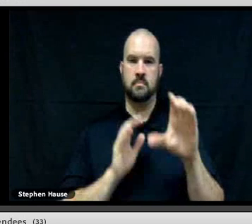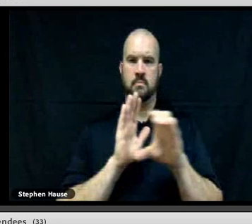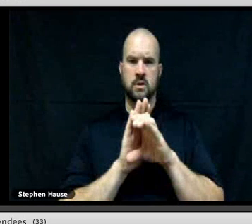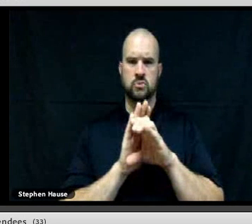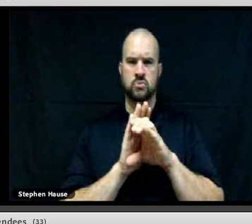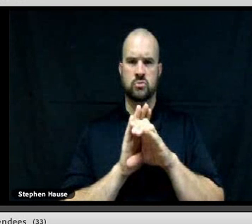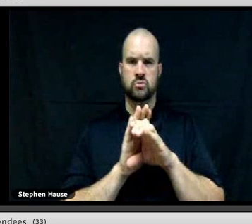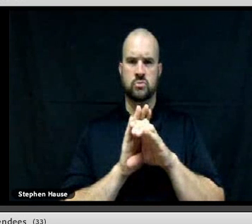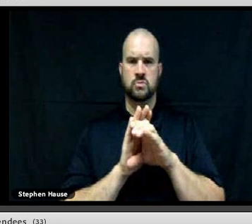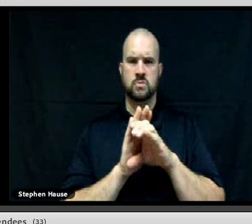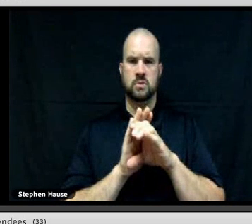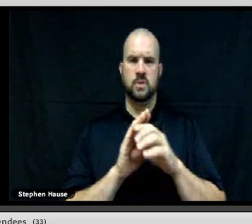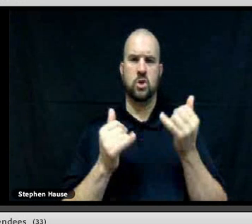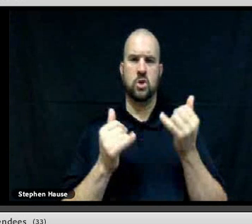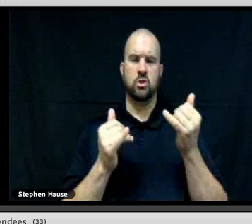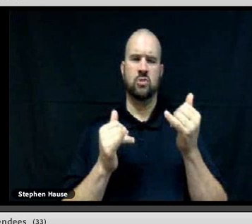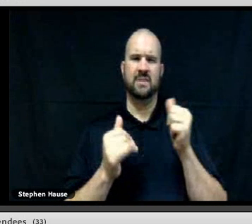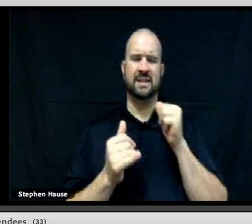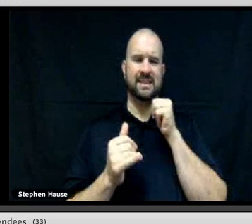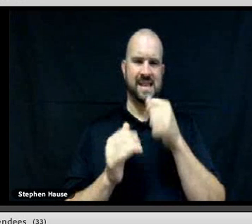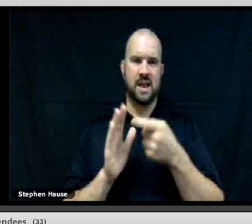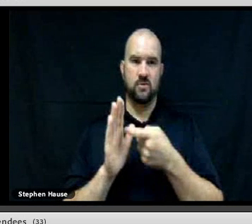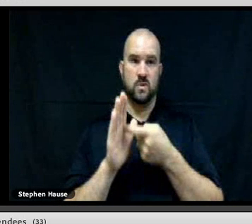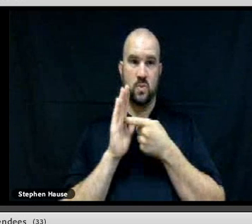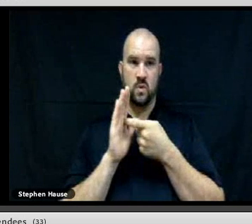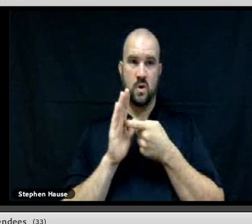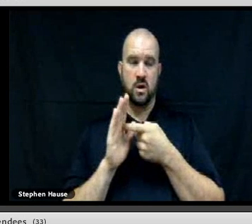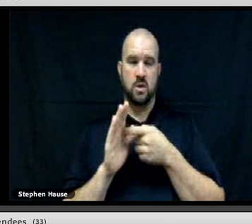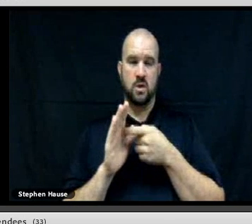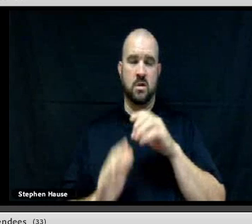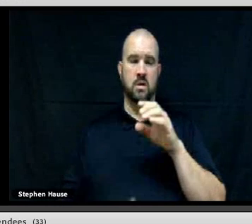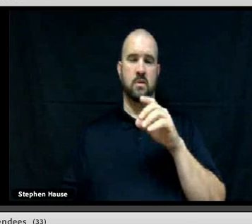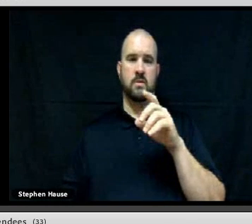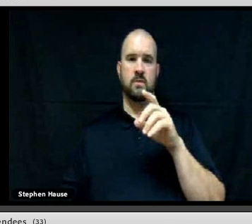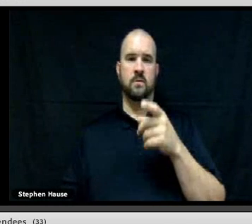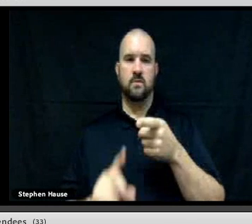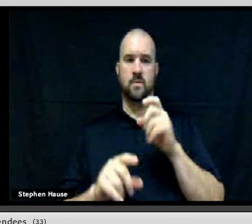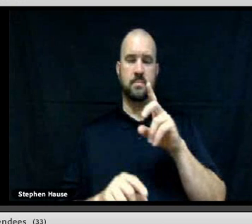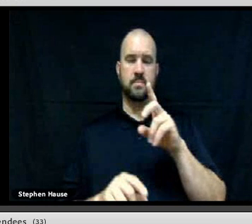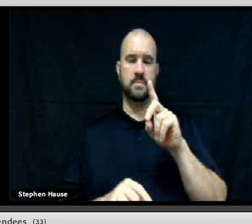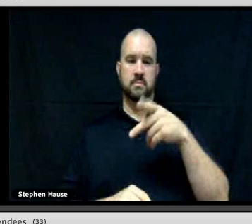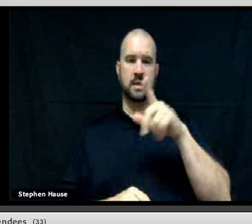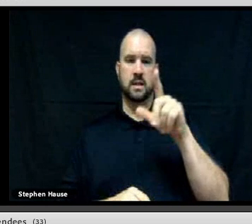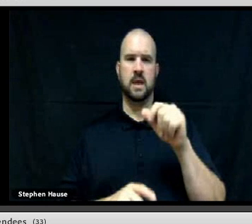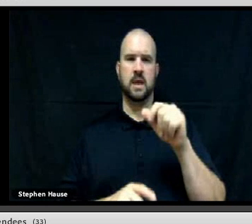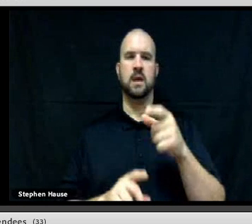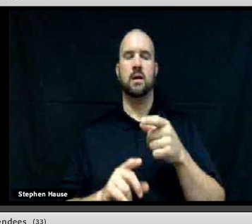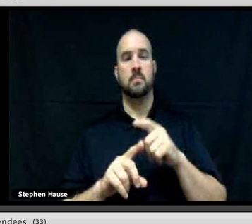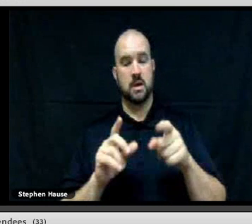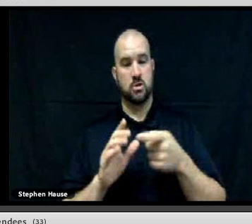but they are required by the SSDN. Is that correct? Zayas-Ruiz: No. A thumbnail is required by DPLA.